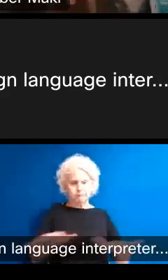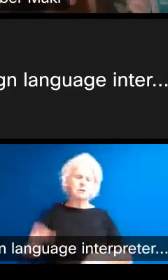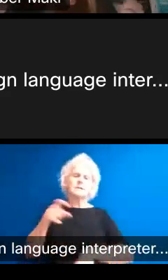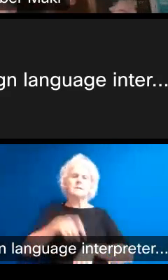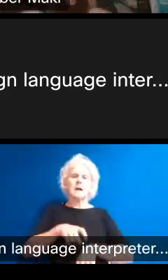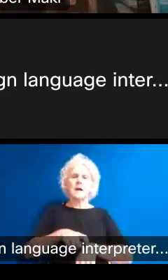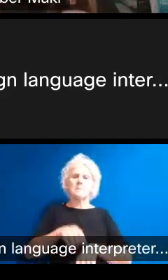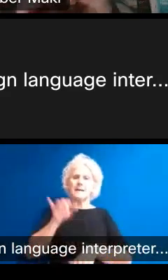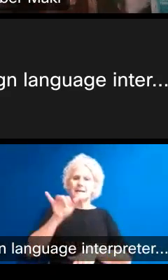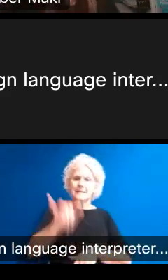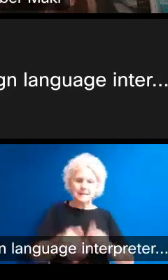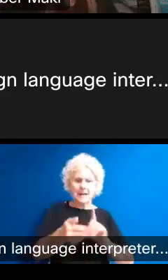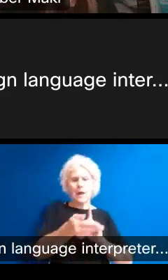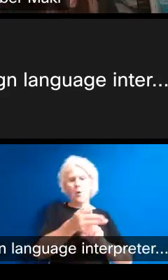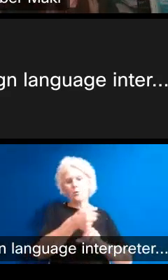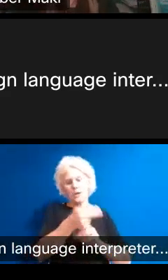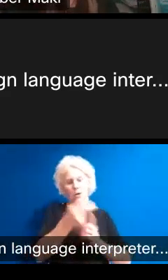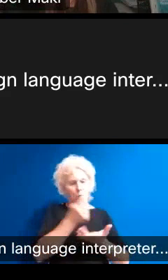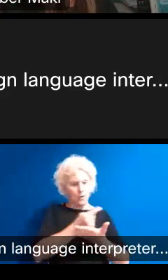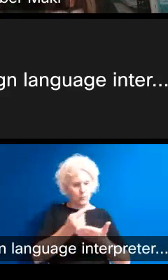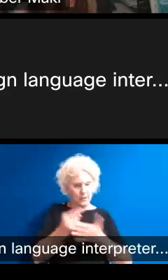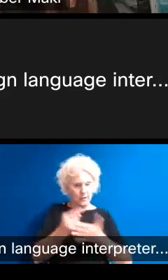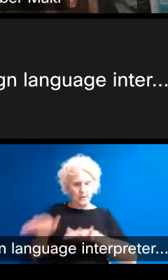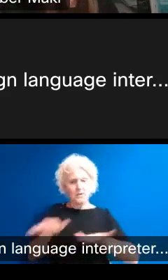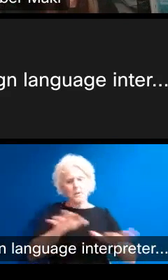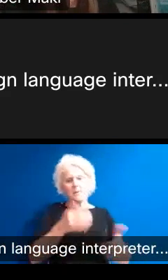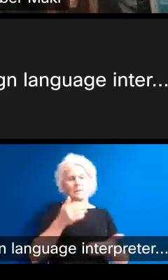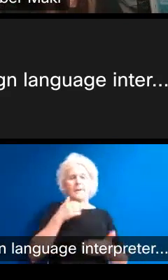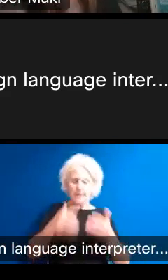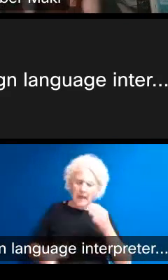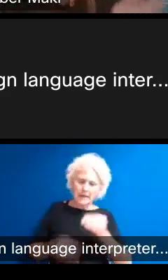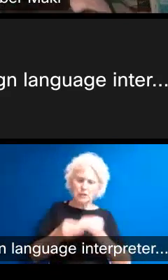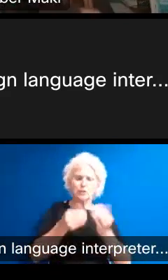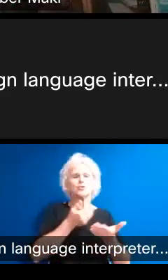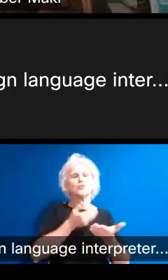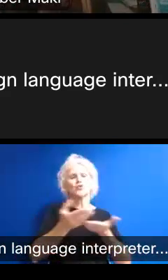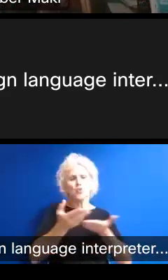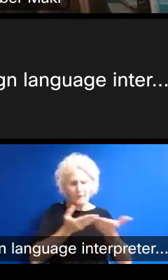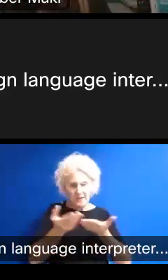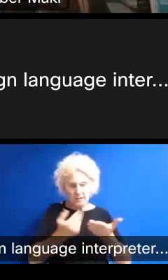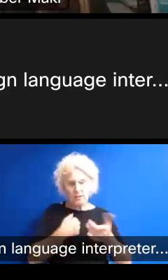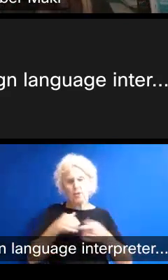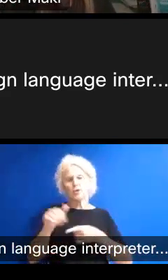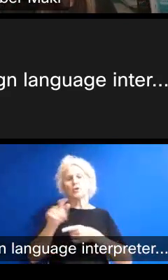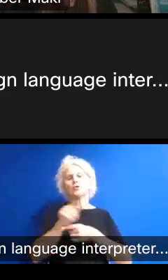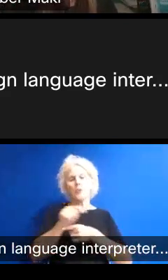reset, maybe get some additional services in, some training. Person goes back home.